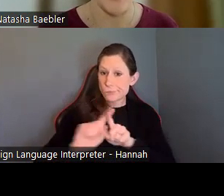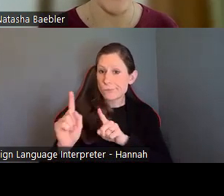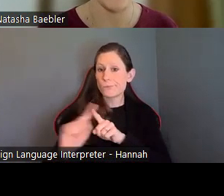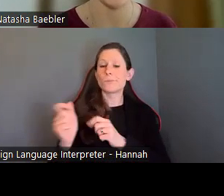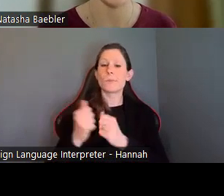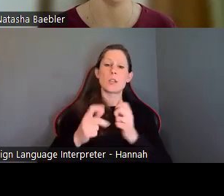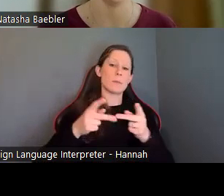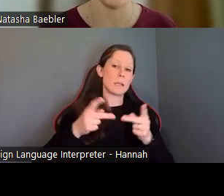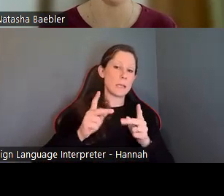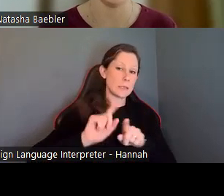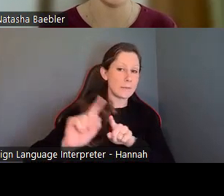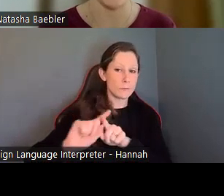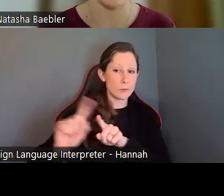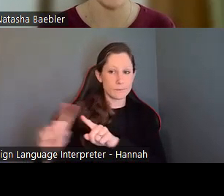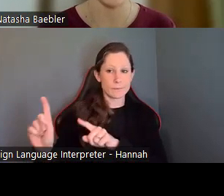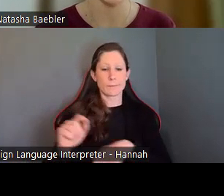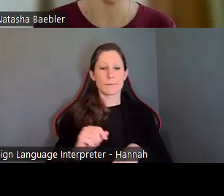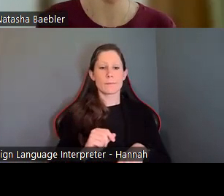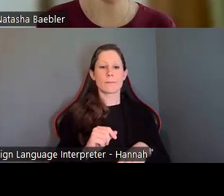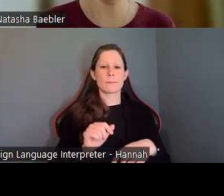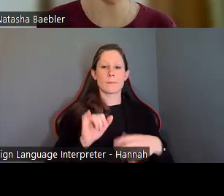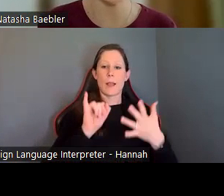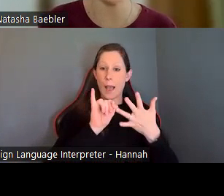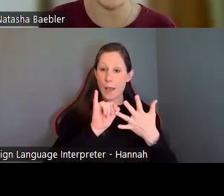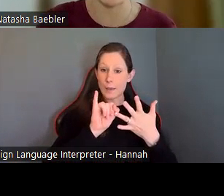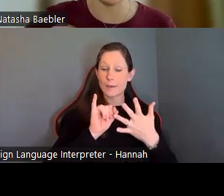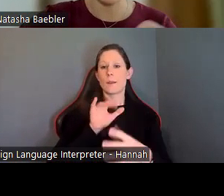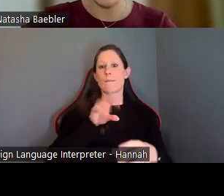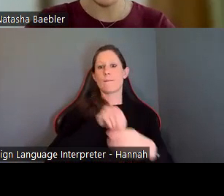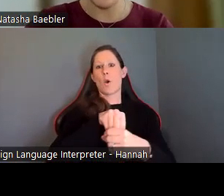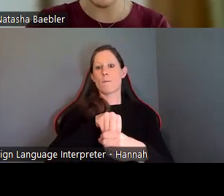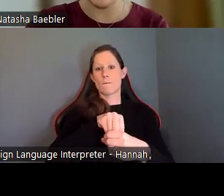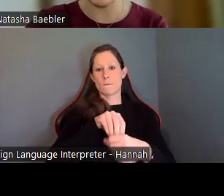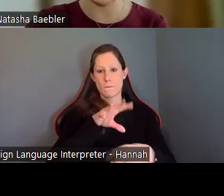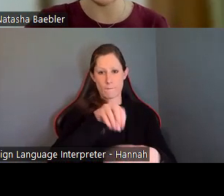I -- involve yourself. Don't just sit back and let someone